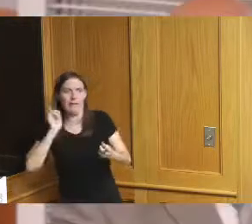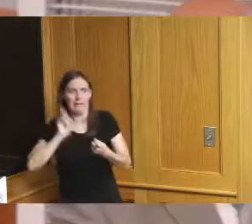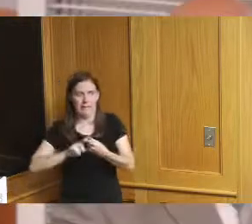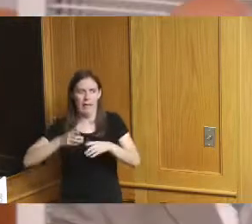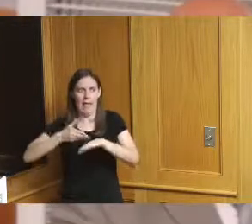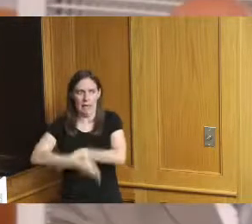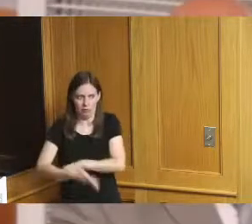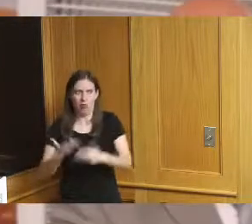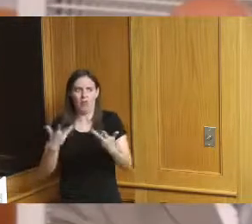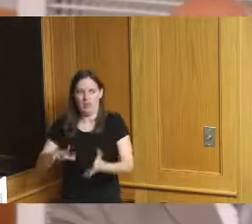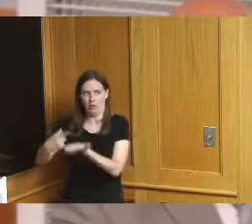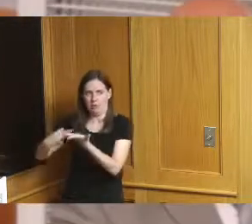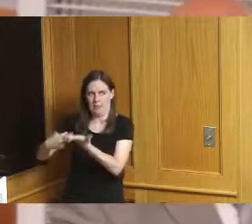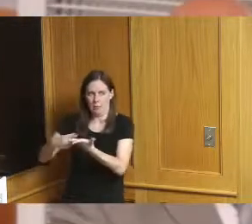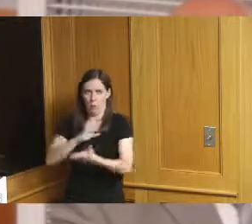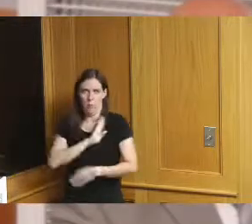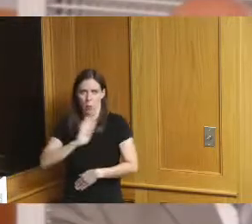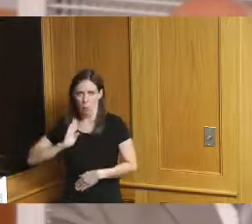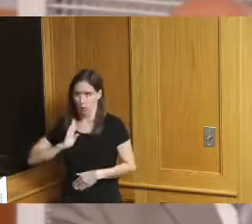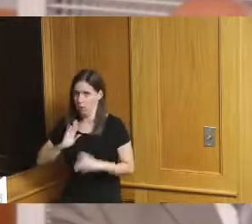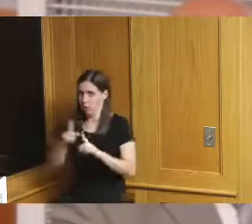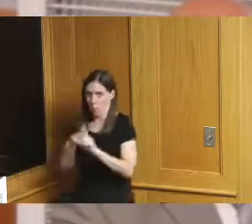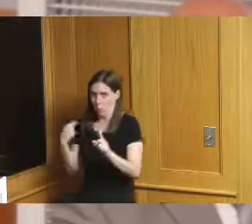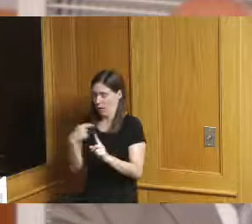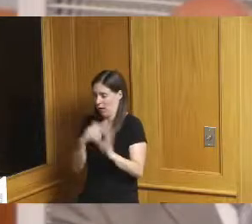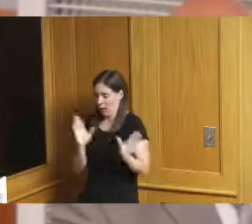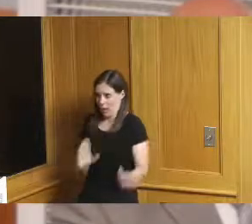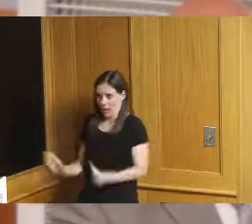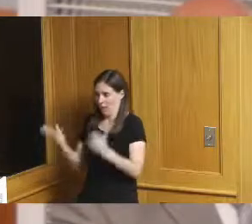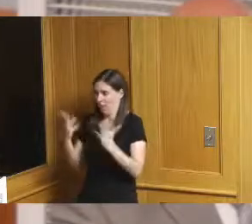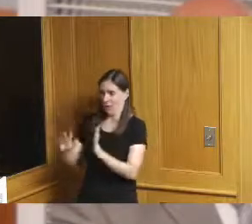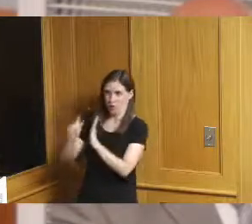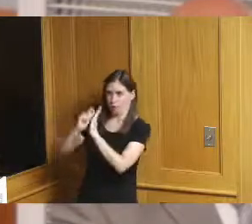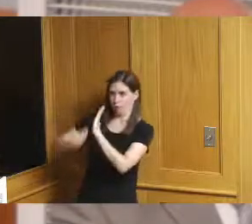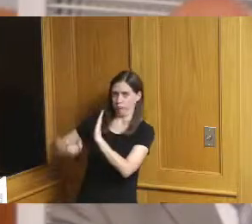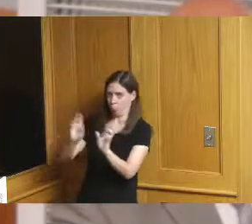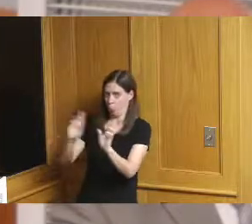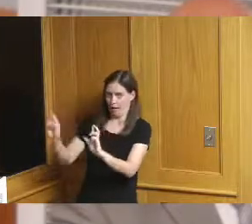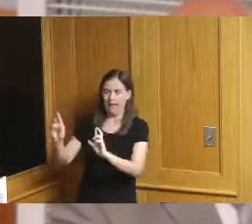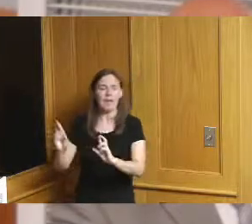to the Board but all of that was drawn up no i got you but let me before we go i want to stop at that